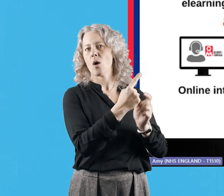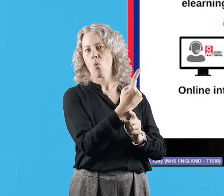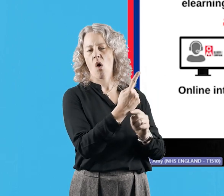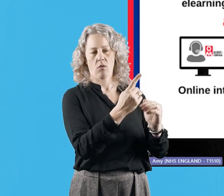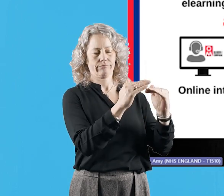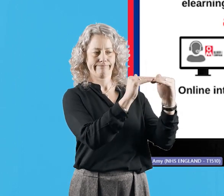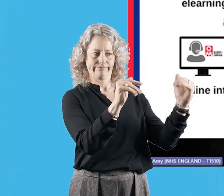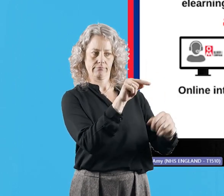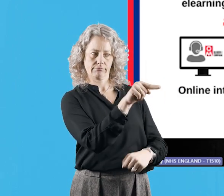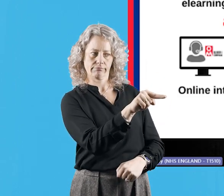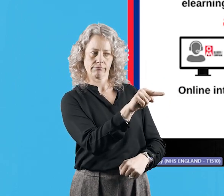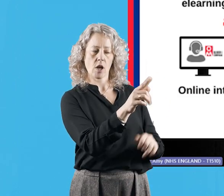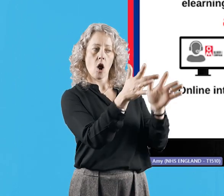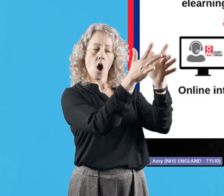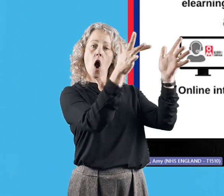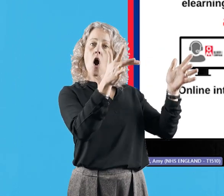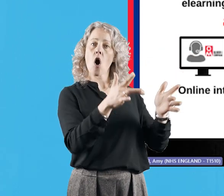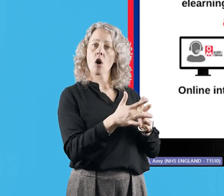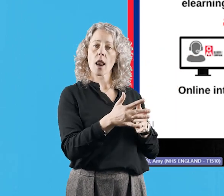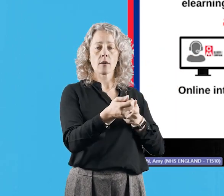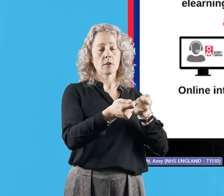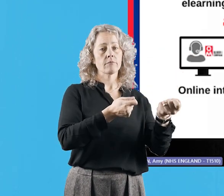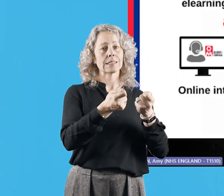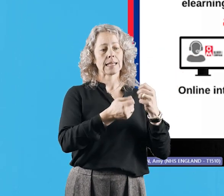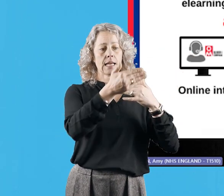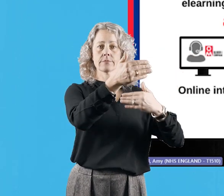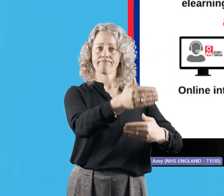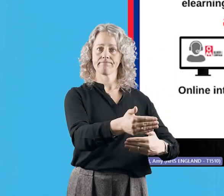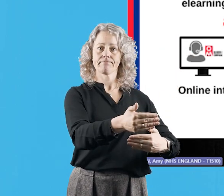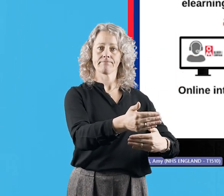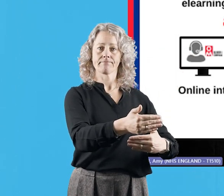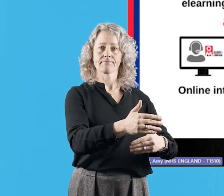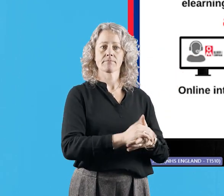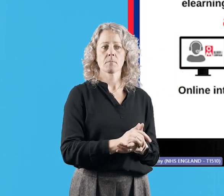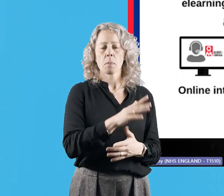you will do an online facilitated session that's about